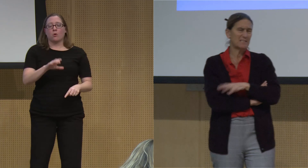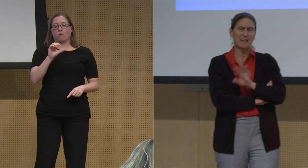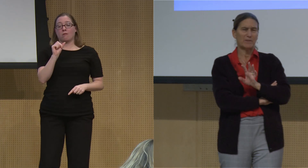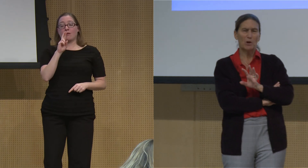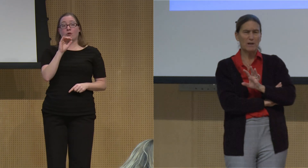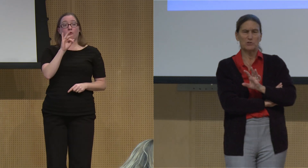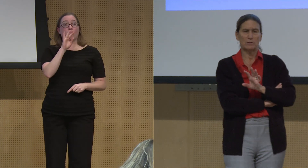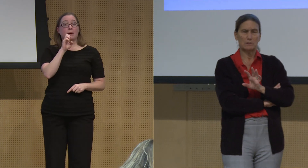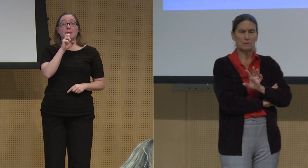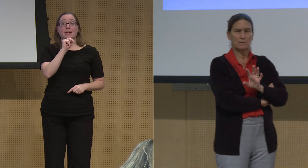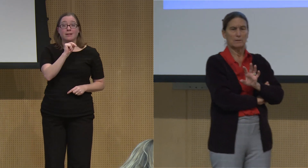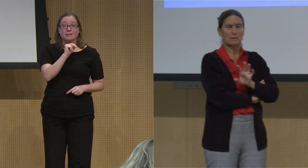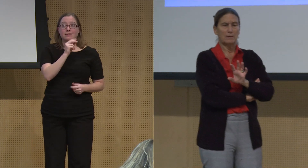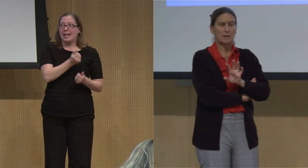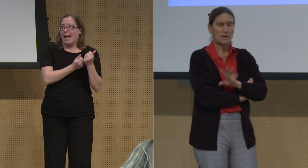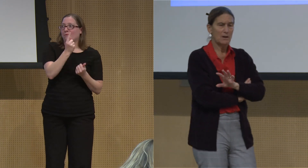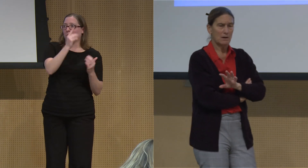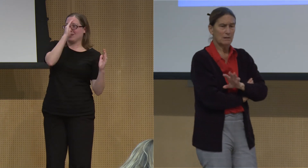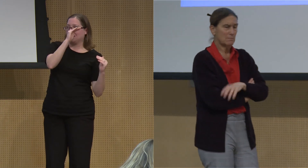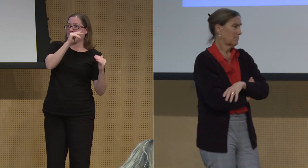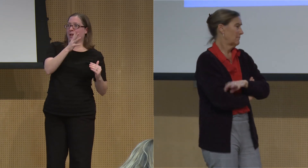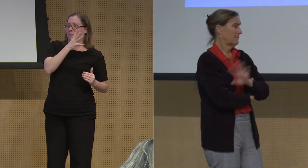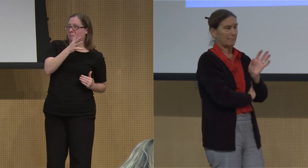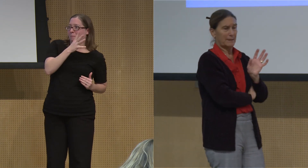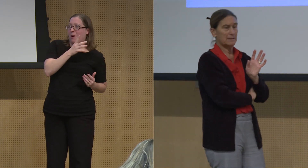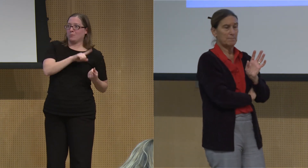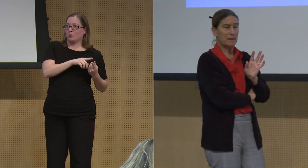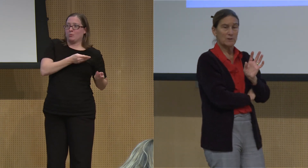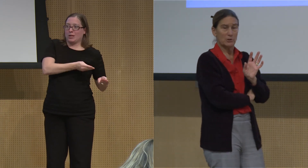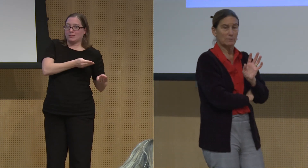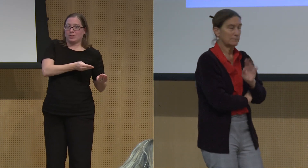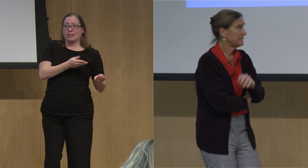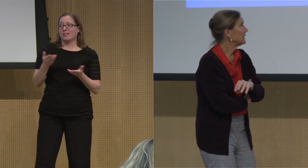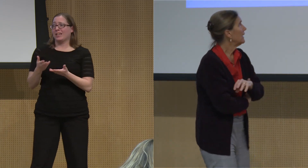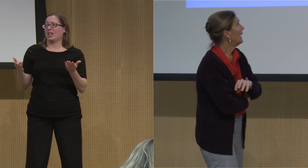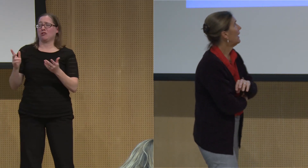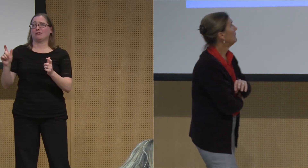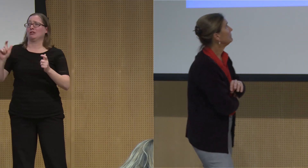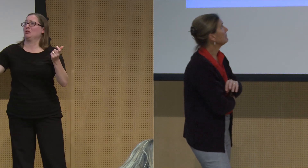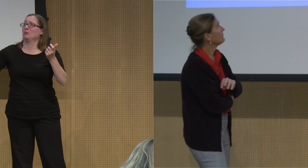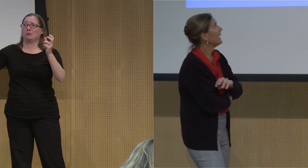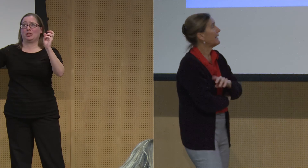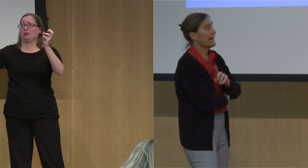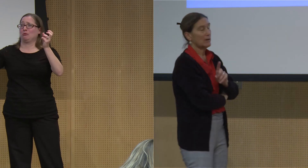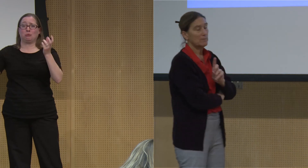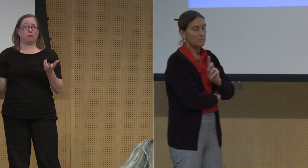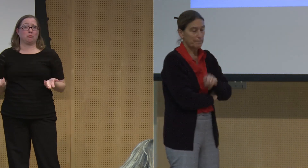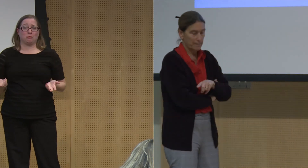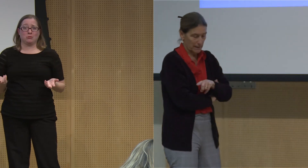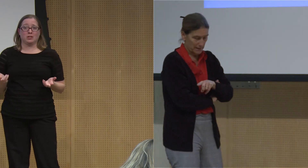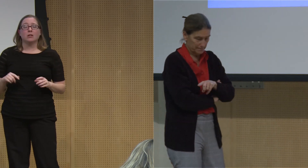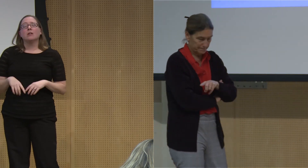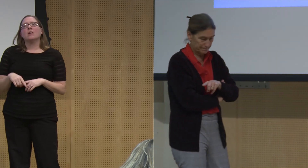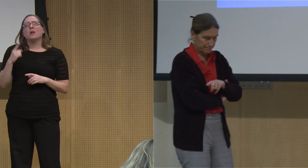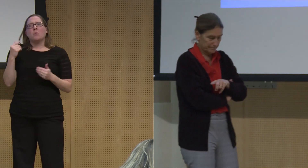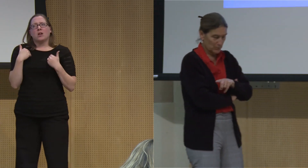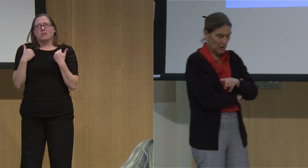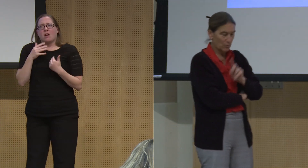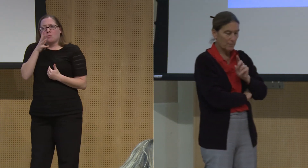IT'S NOT EVEN A QUESTION. HERE, IT'S A BIG ISSUE. UM, AND I HAD A--A YOUNG WOMAN